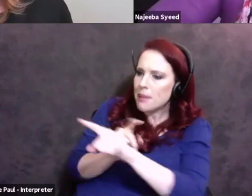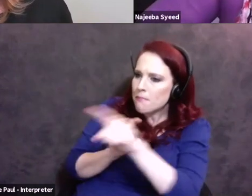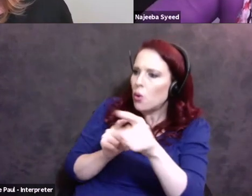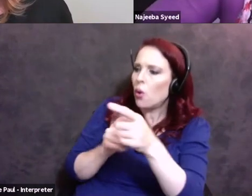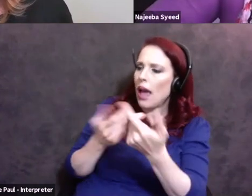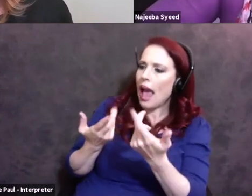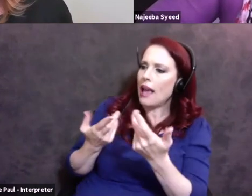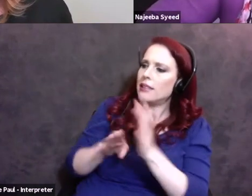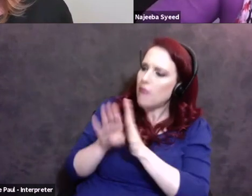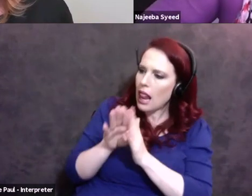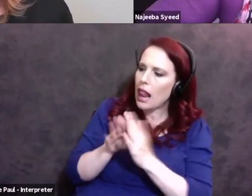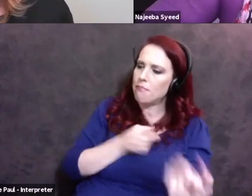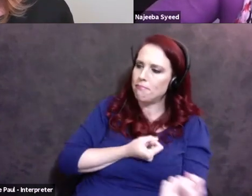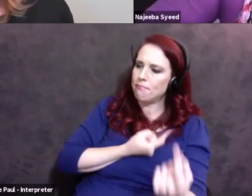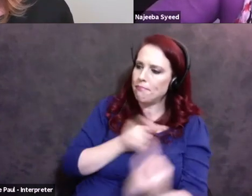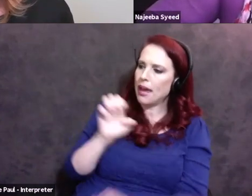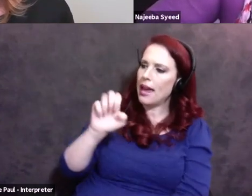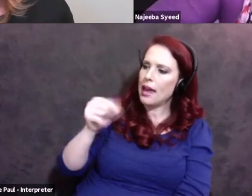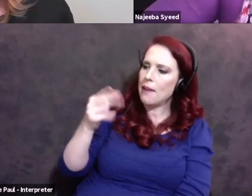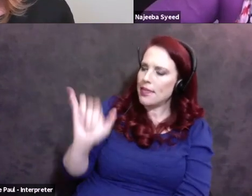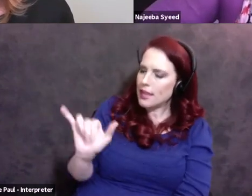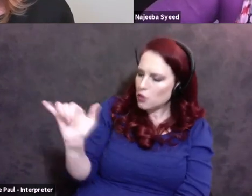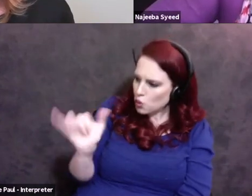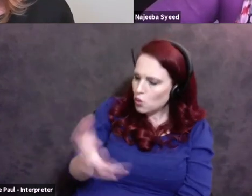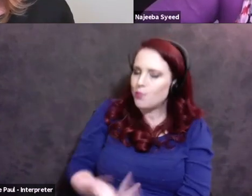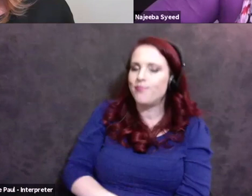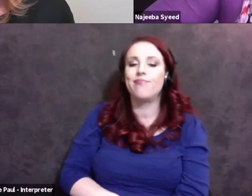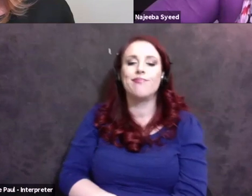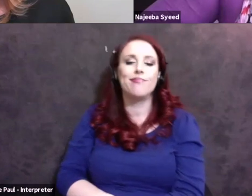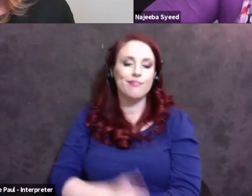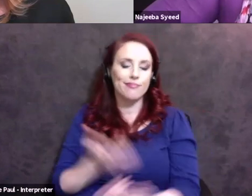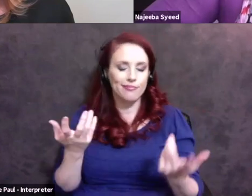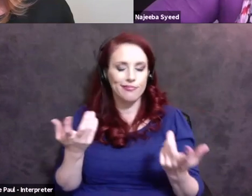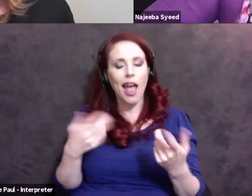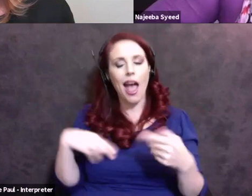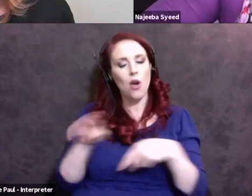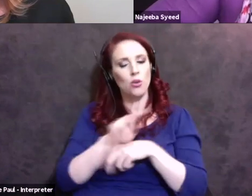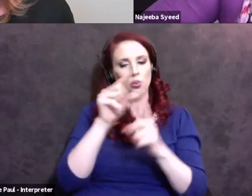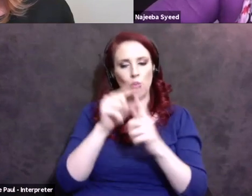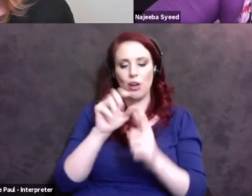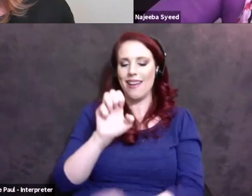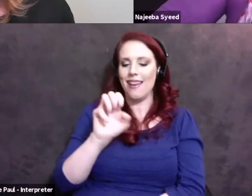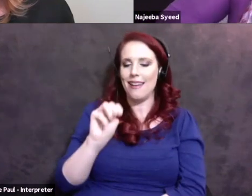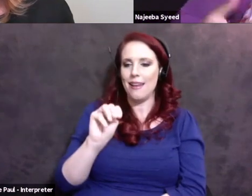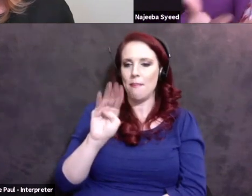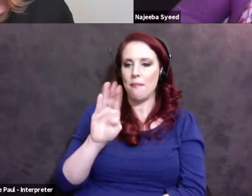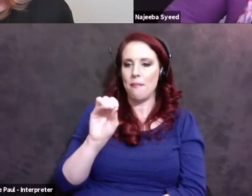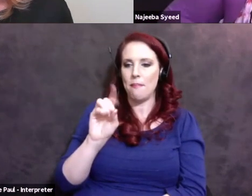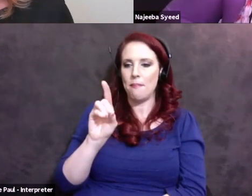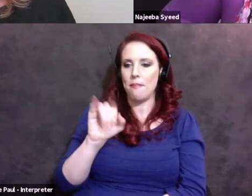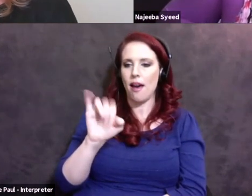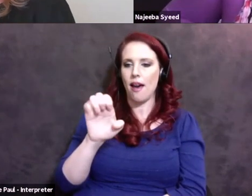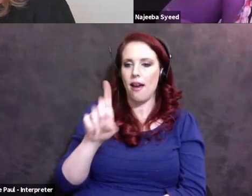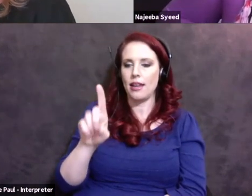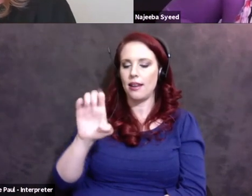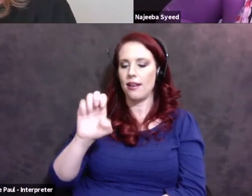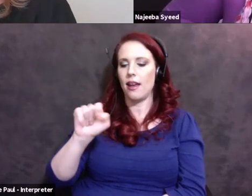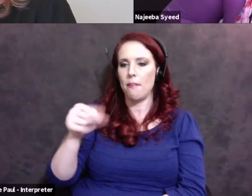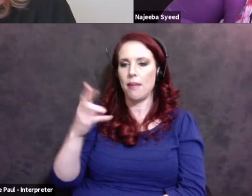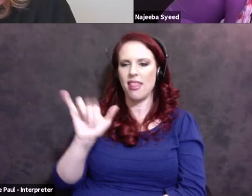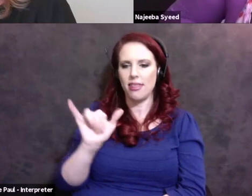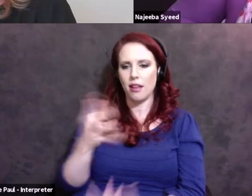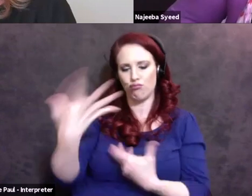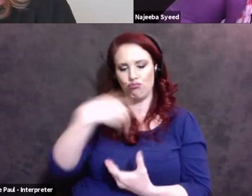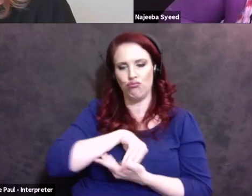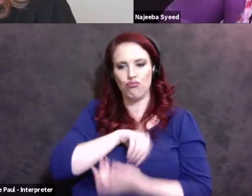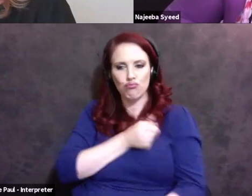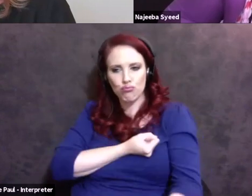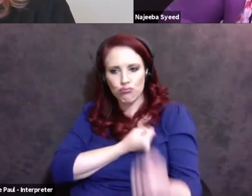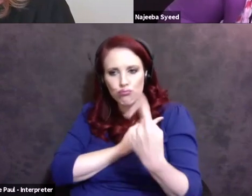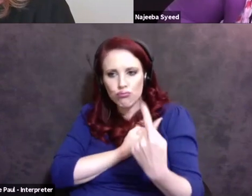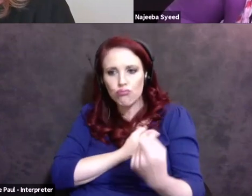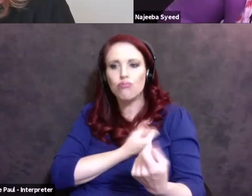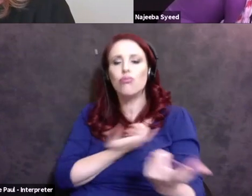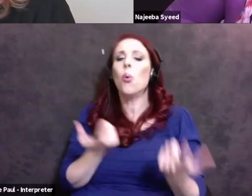I talk about it as embodied empathy and what we are trying to build in our workplaces is